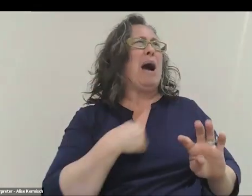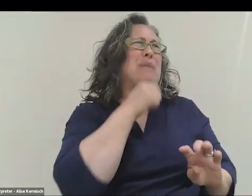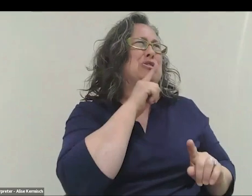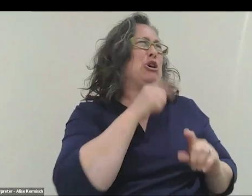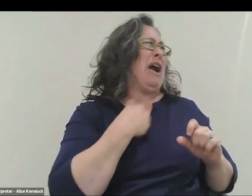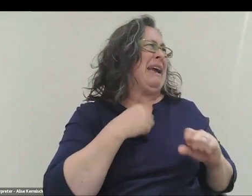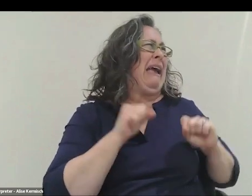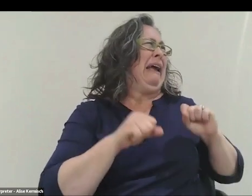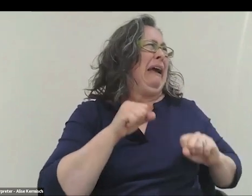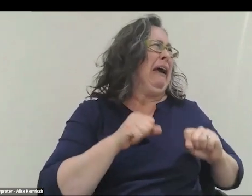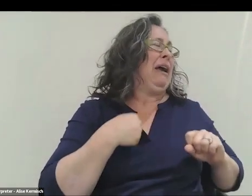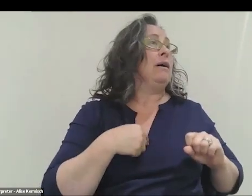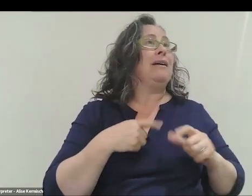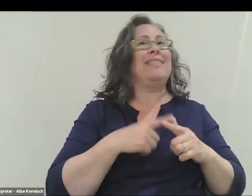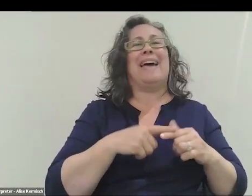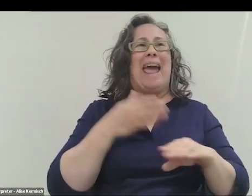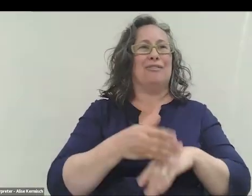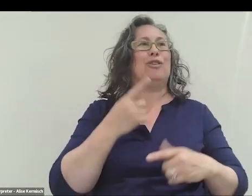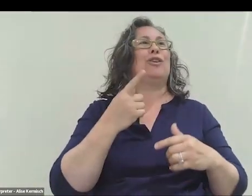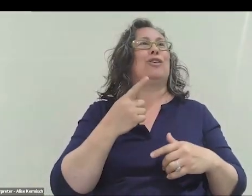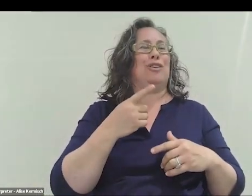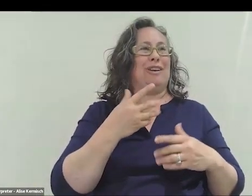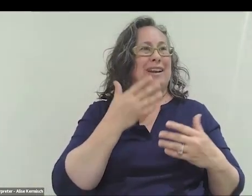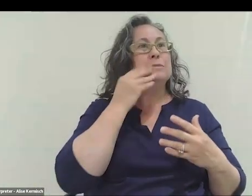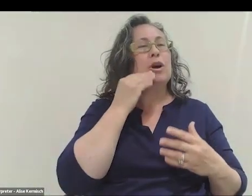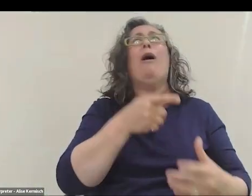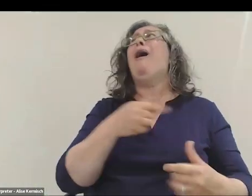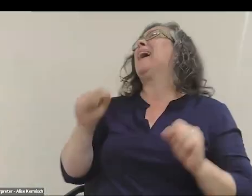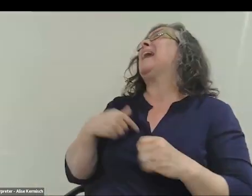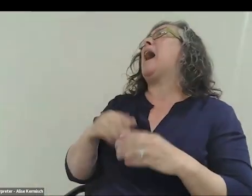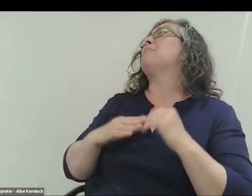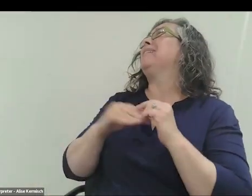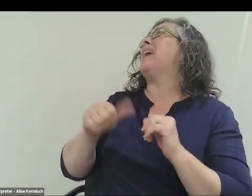They're like, "Can I build another?" Because it's really empowering to come in and learn something in an hour.